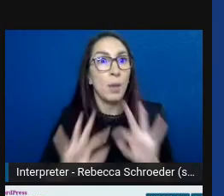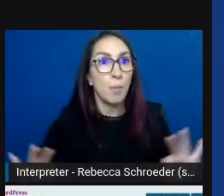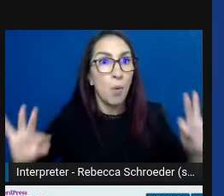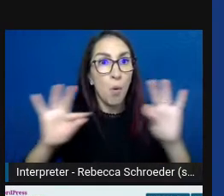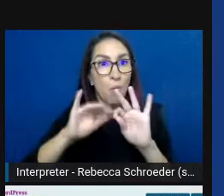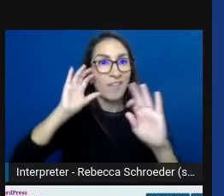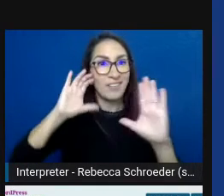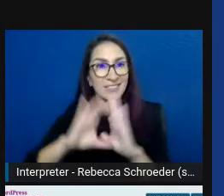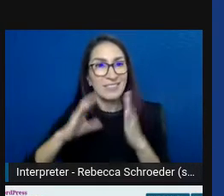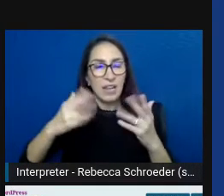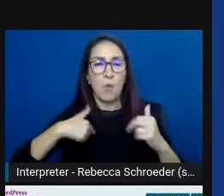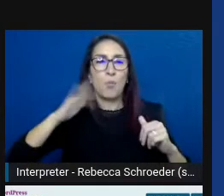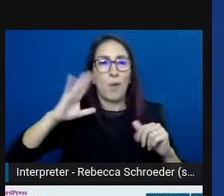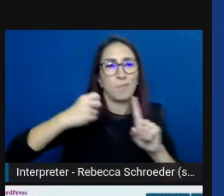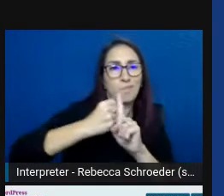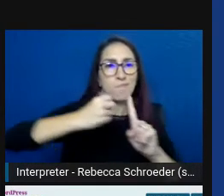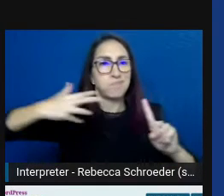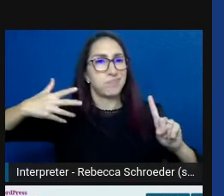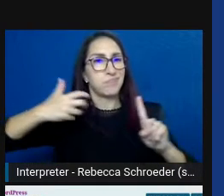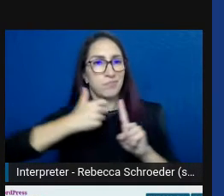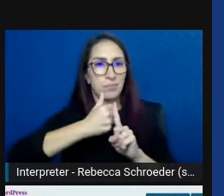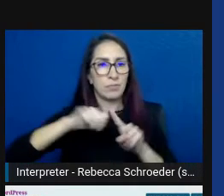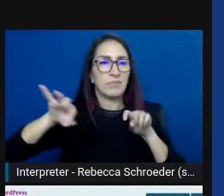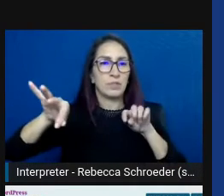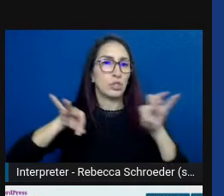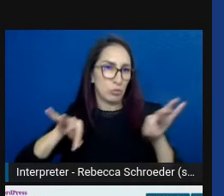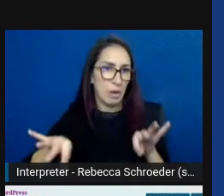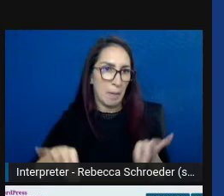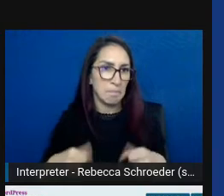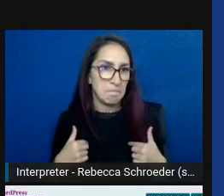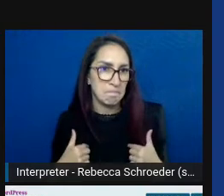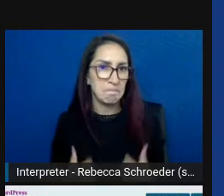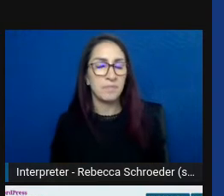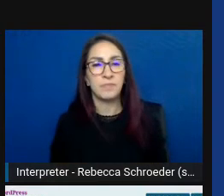Finally, this is not just me talking at you.